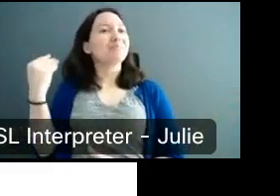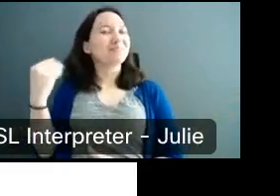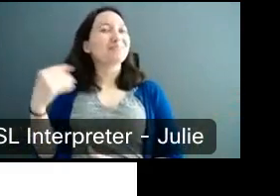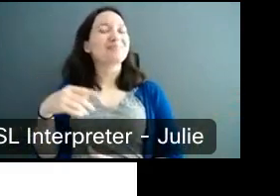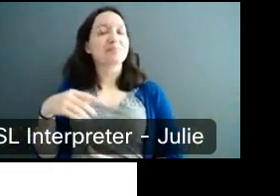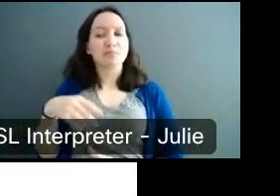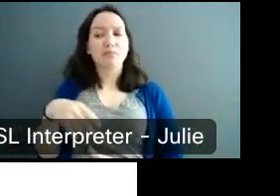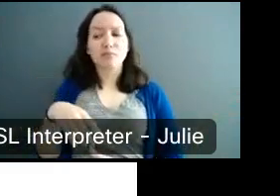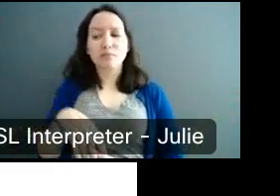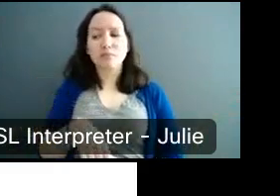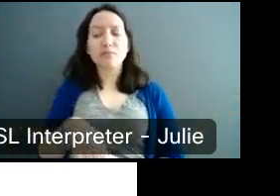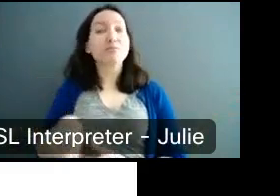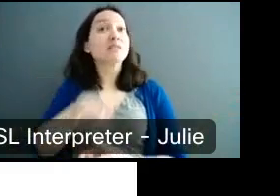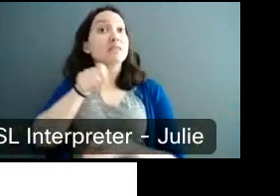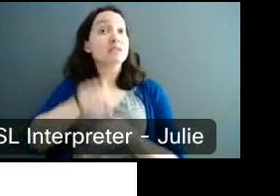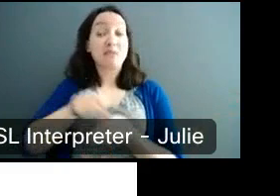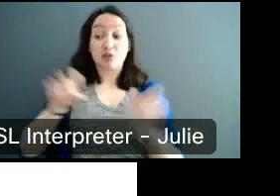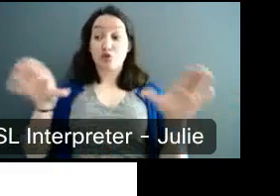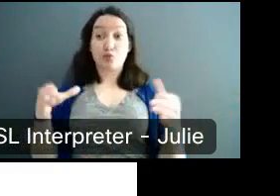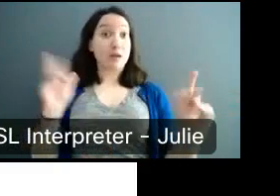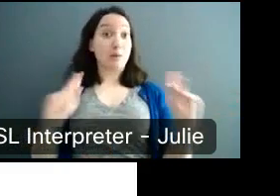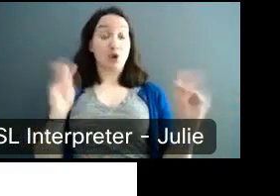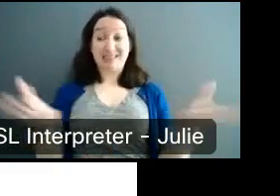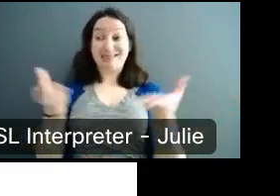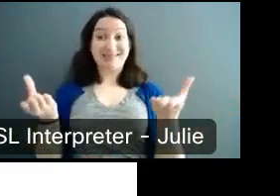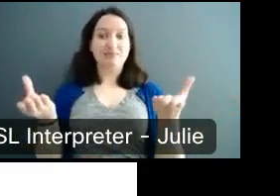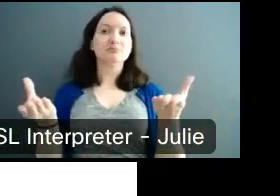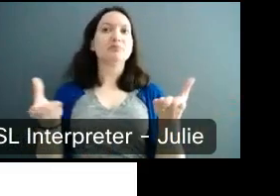For certain groups here, uh, is this whole Hamas thing then.